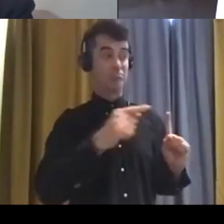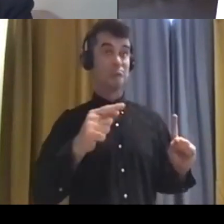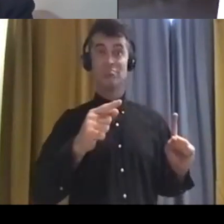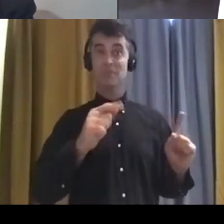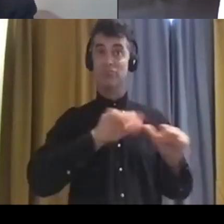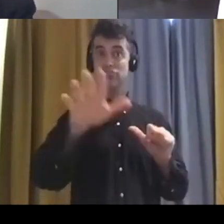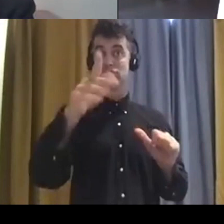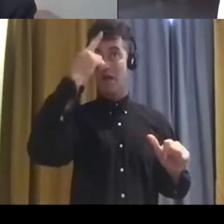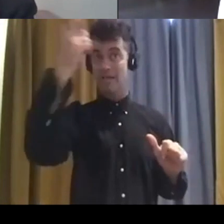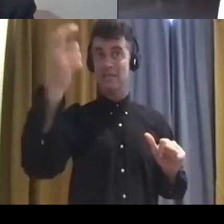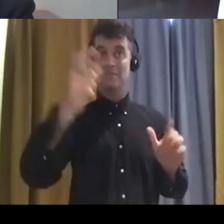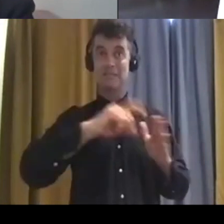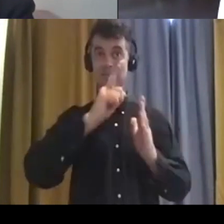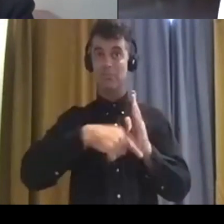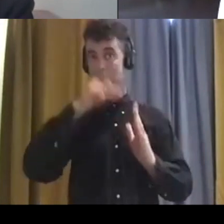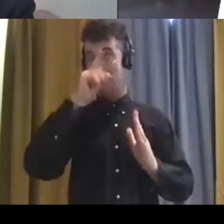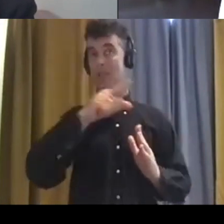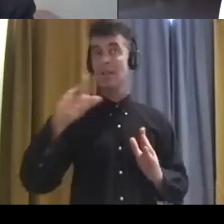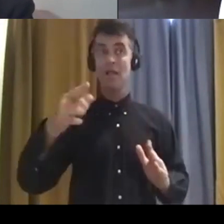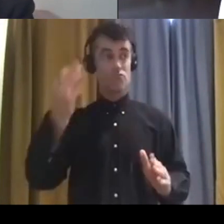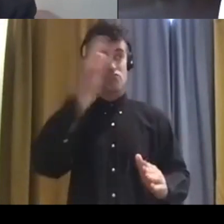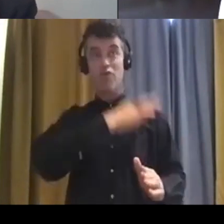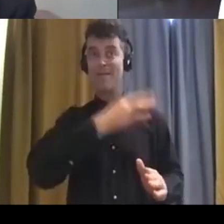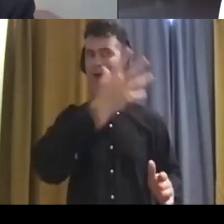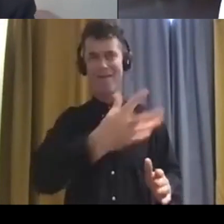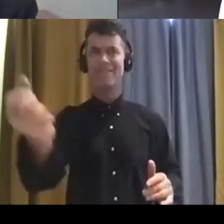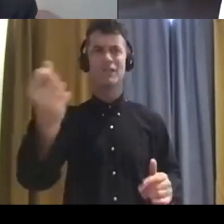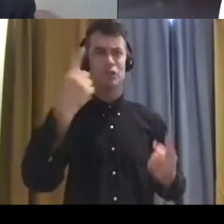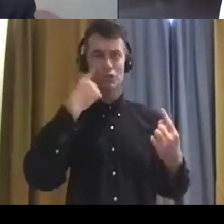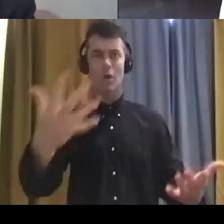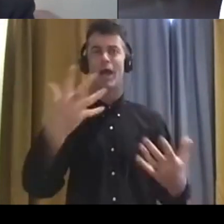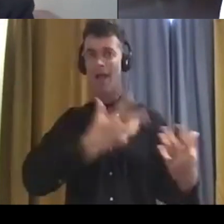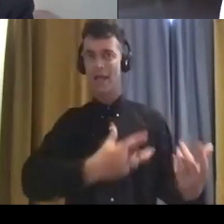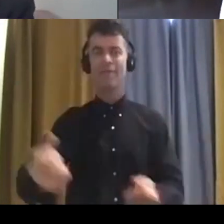We know it's profitable, we've got the right infrastructure. I think in Australia what's